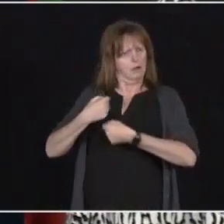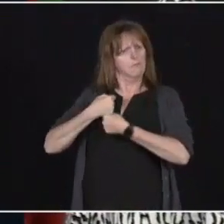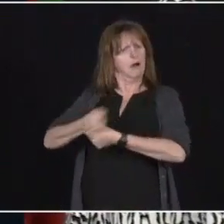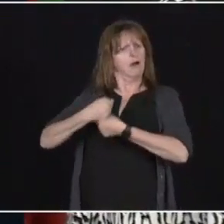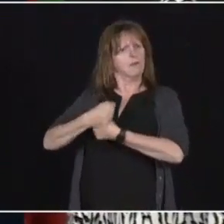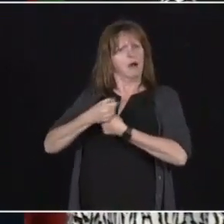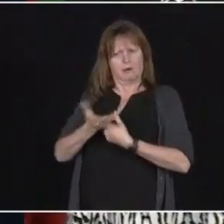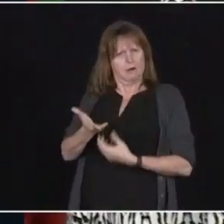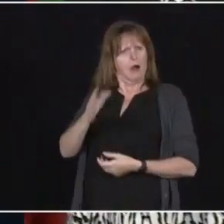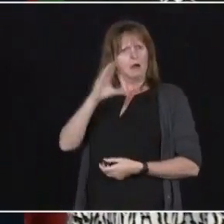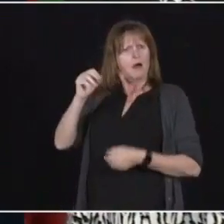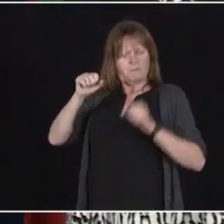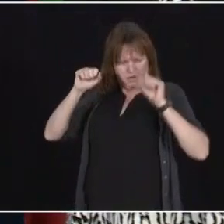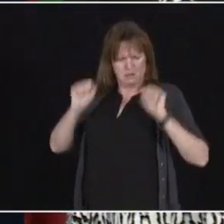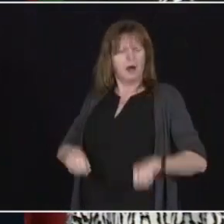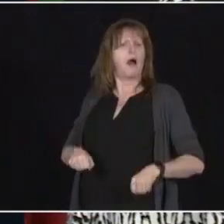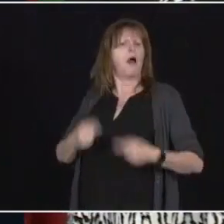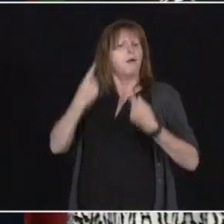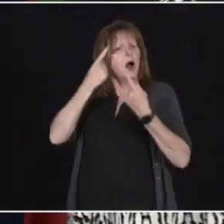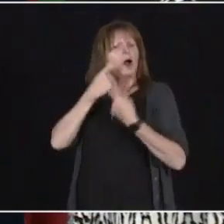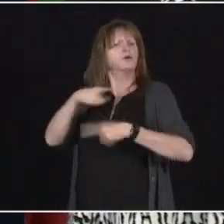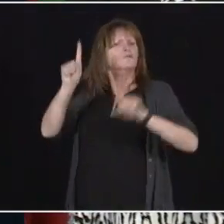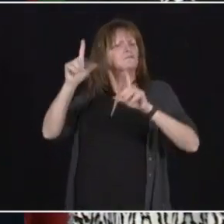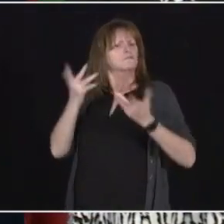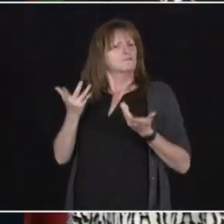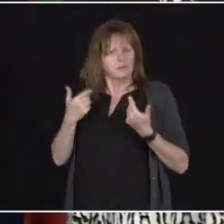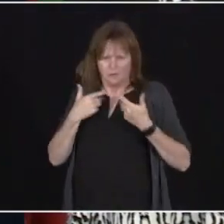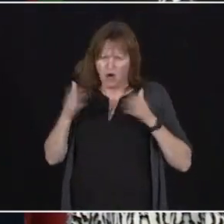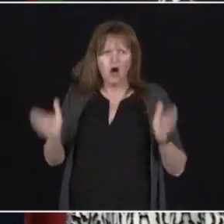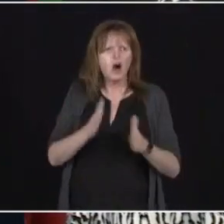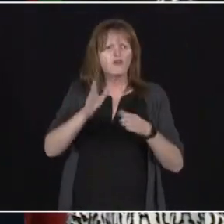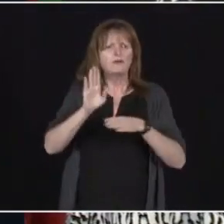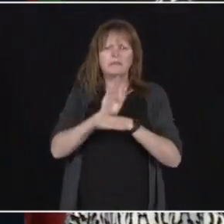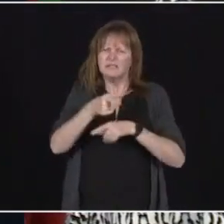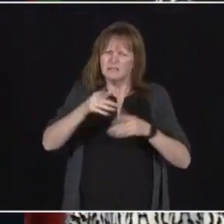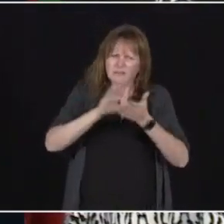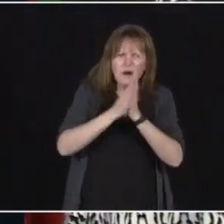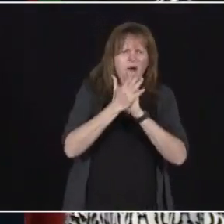And we encourage all businesses to keep innovating, keep working together, and keep the Ontario spirit going. Thank you.